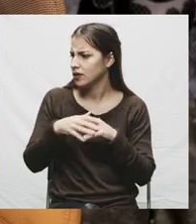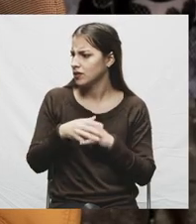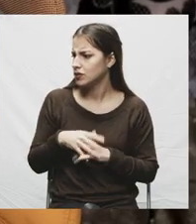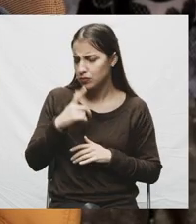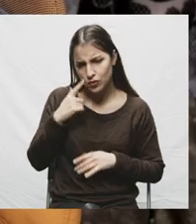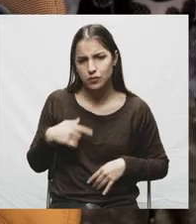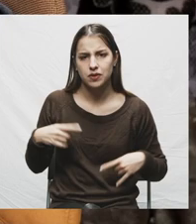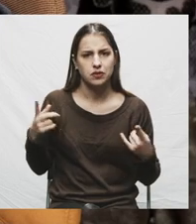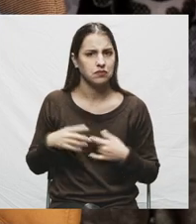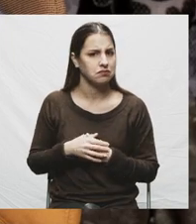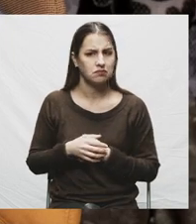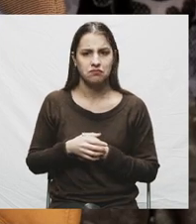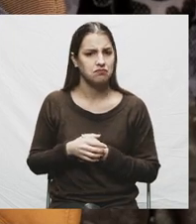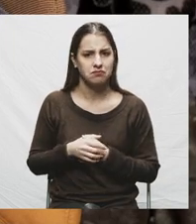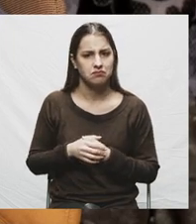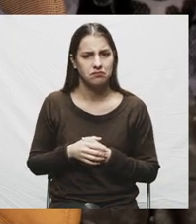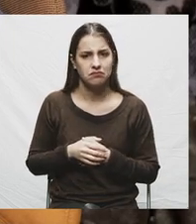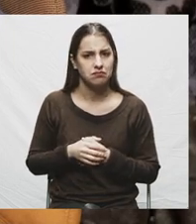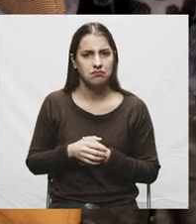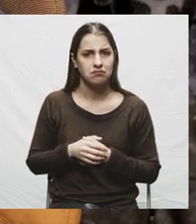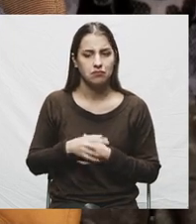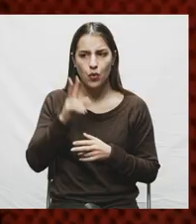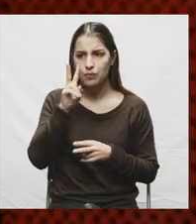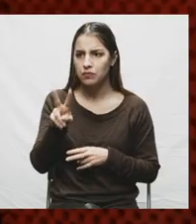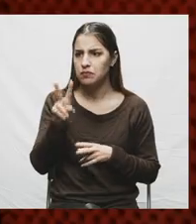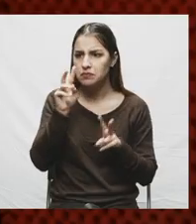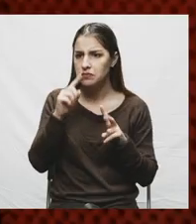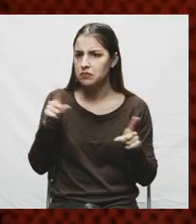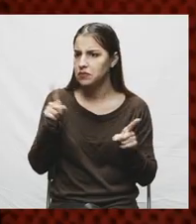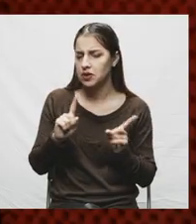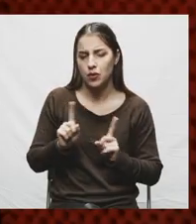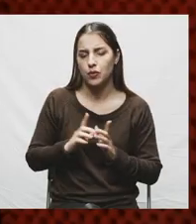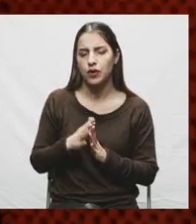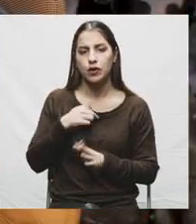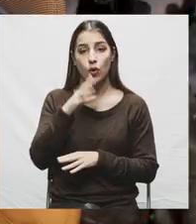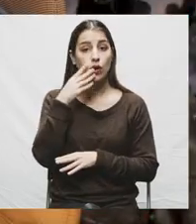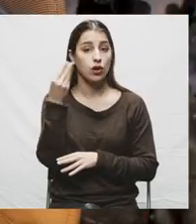Not even as audience, as a spectator. Really? — When I was a teenager, I would go